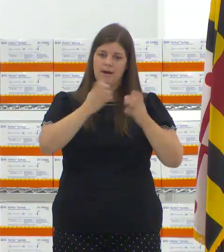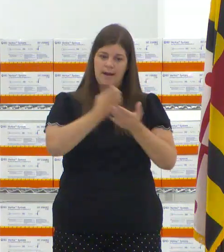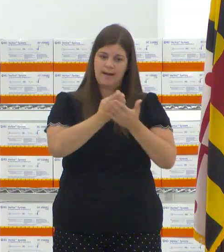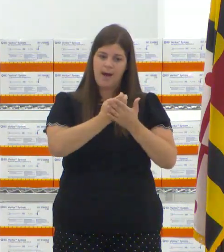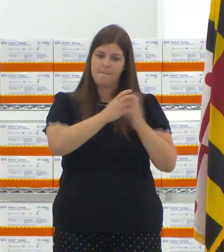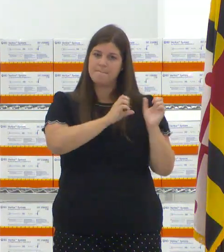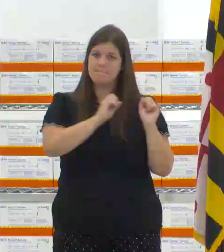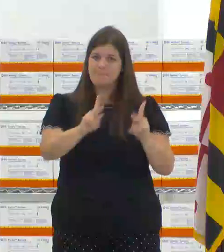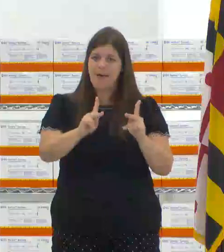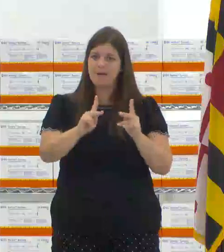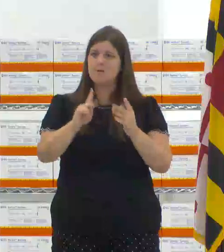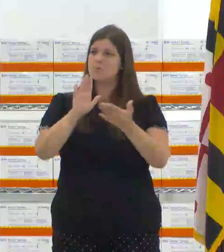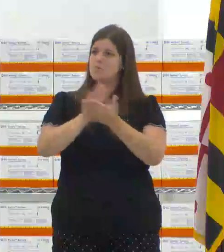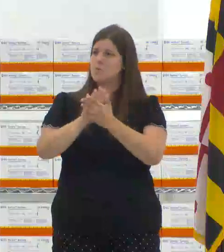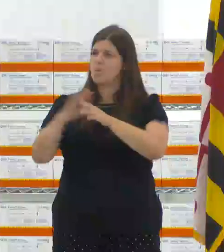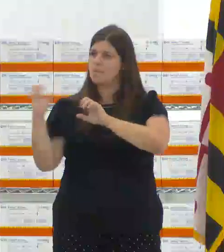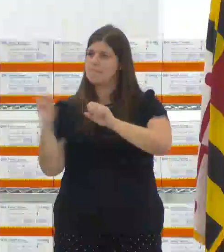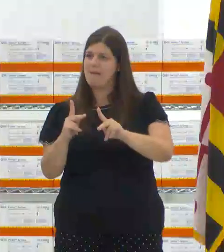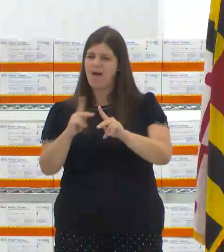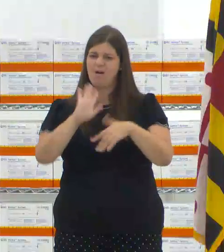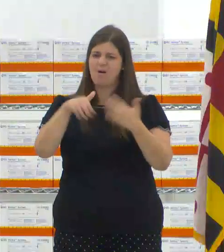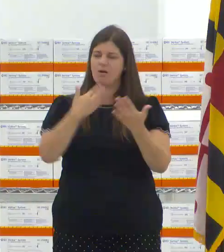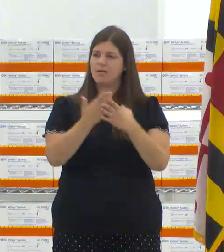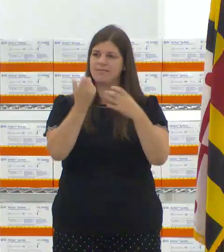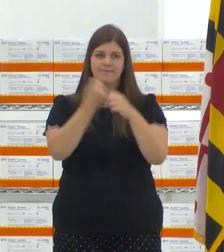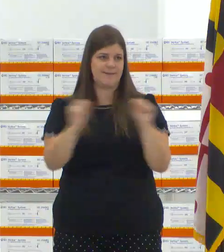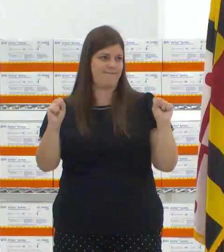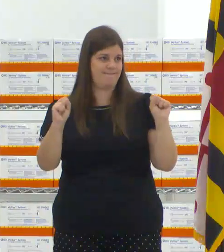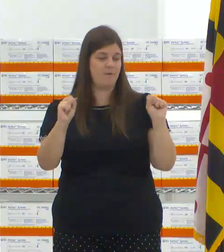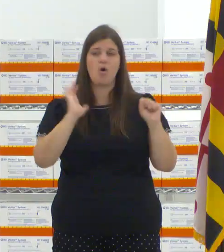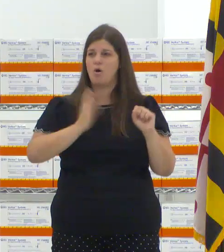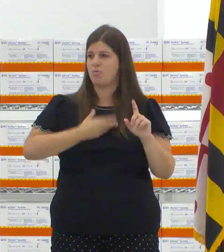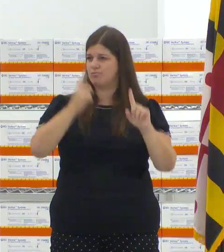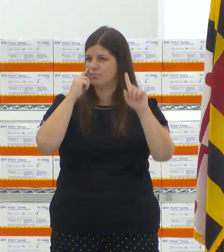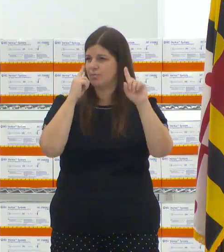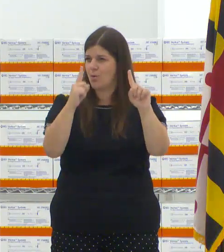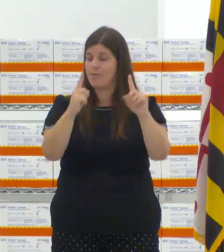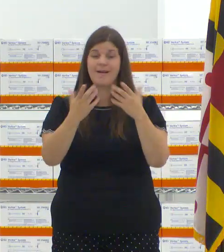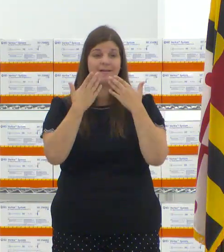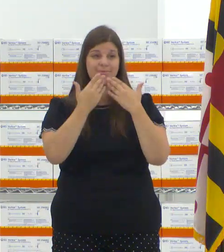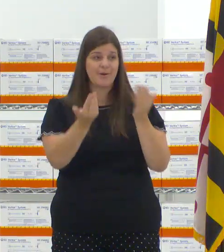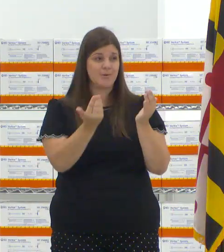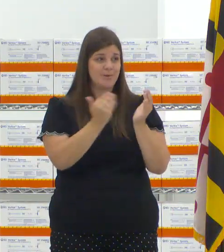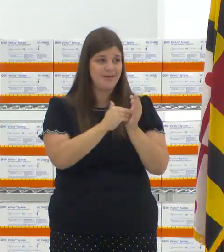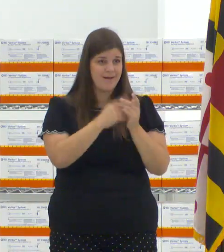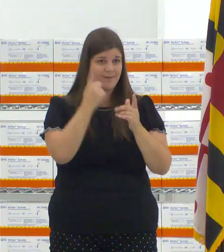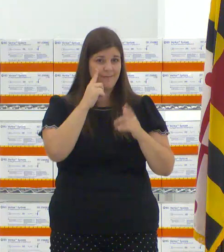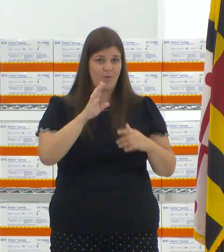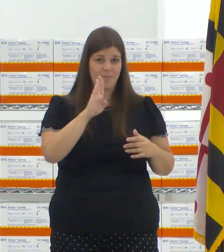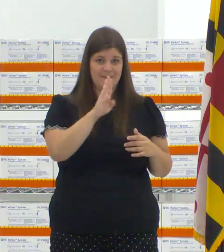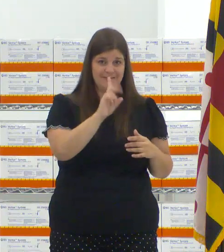have more confidence about their safety as they go about their daily activities. And I want to note that the interstate compact that has